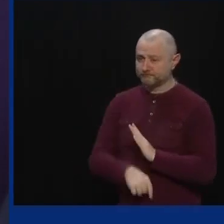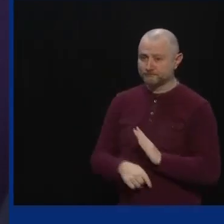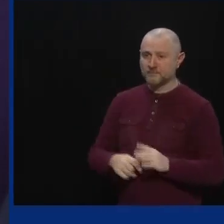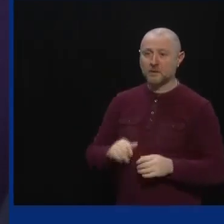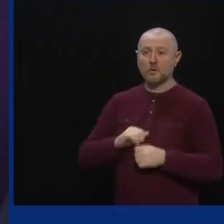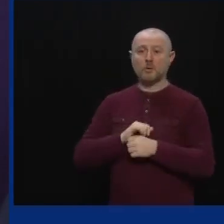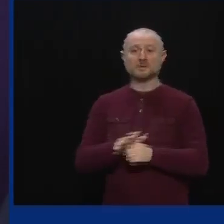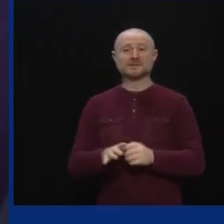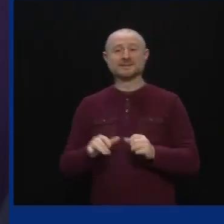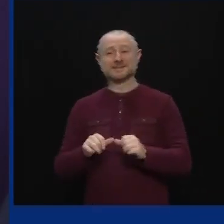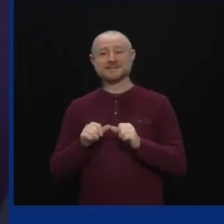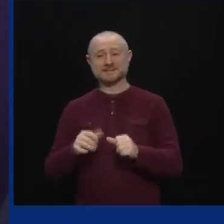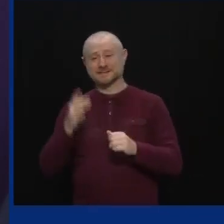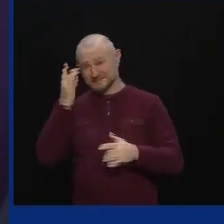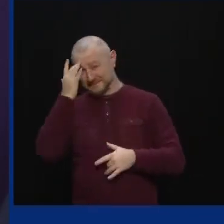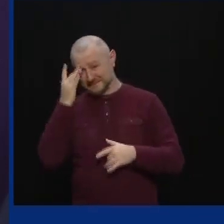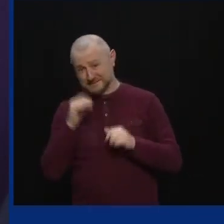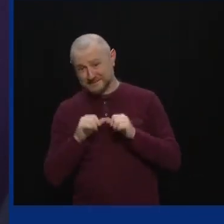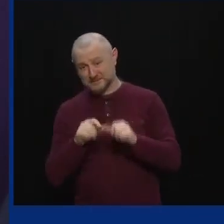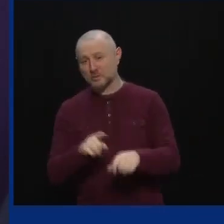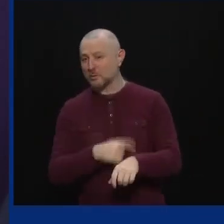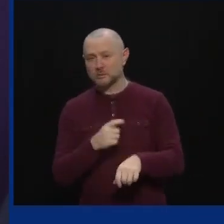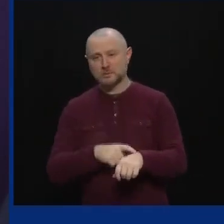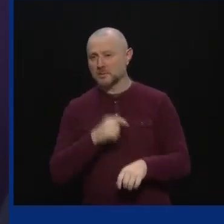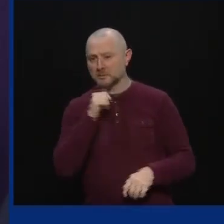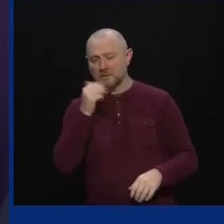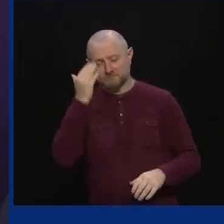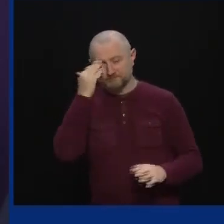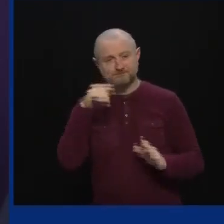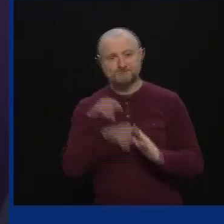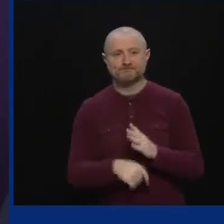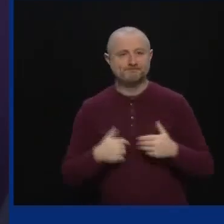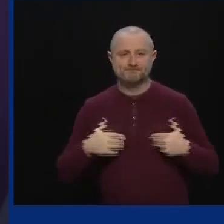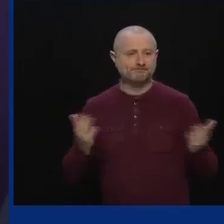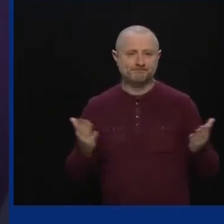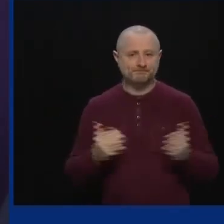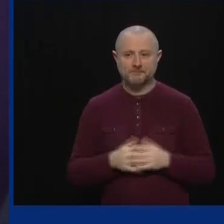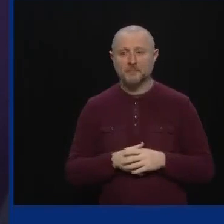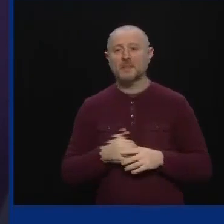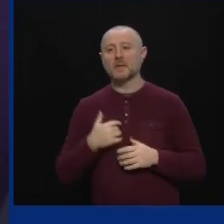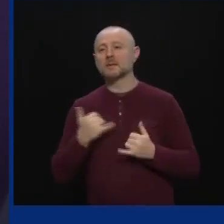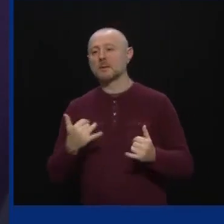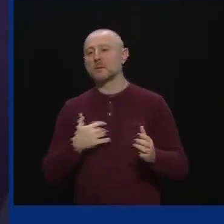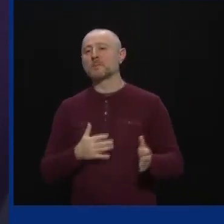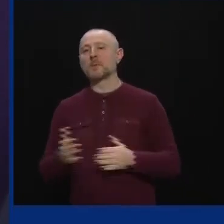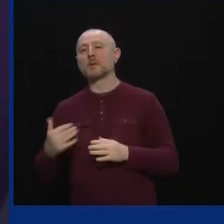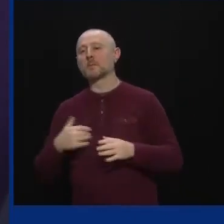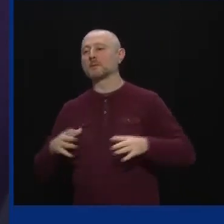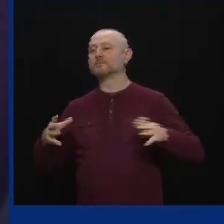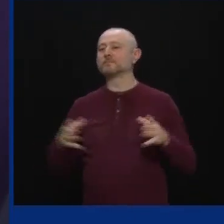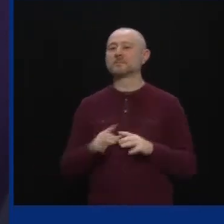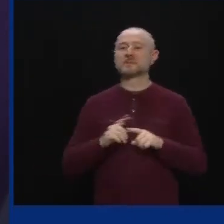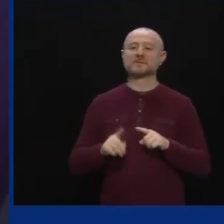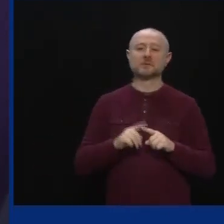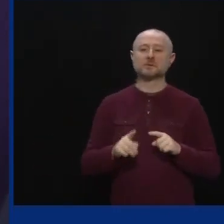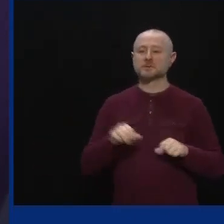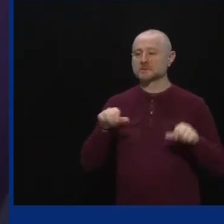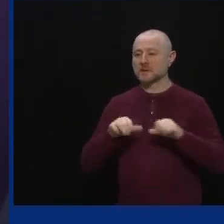AS YOU'VE SEEN, WE'VE HAD SOME PRETTY HIGH NUMBERS OF DEATHS. WE DON'T KNOW THAT MUCH ABOUT LONG COVID. WE'RE IN A PROCESS RIGHT NOW OF